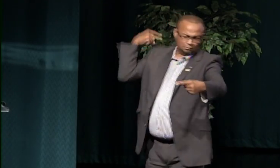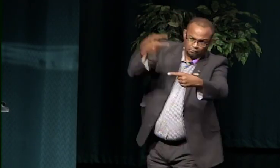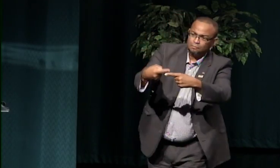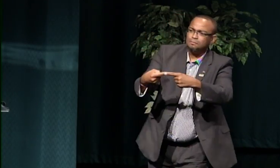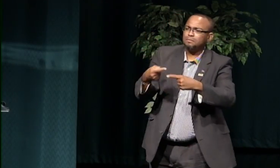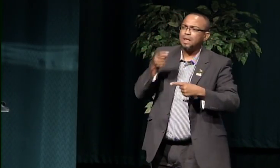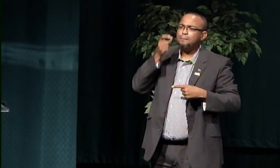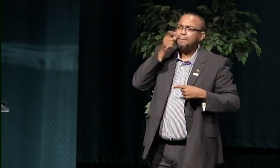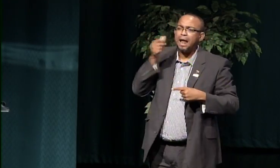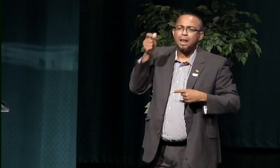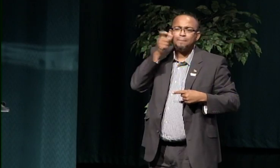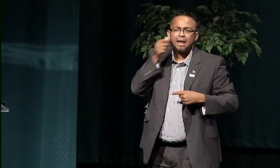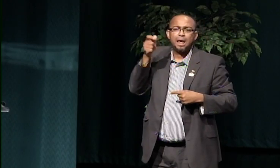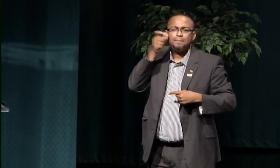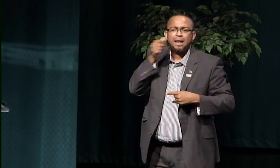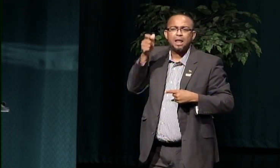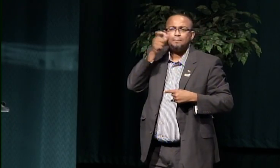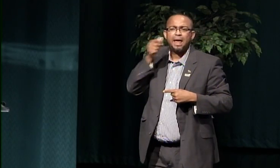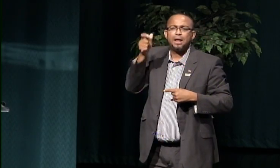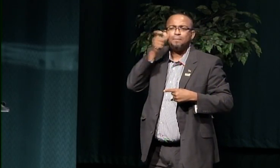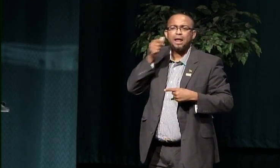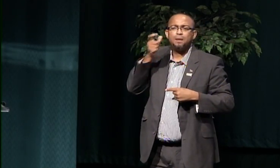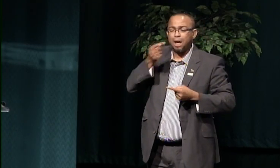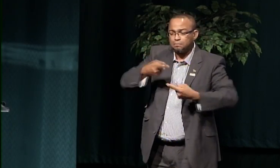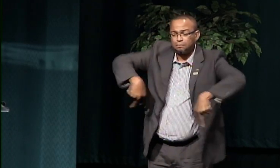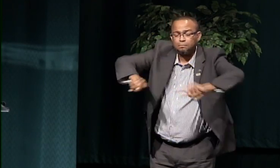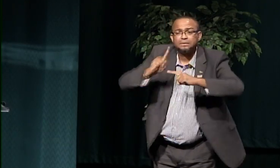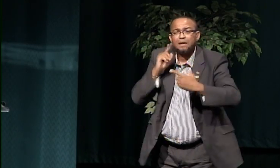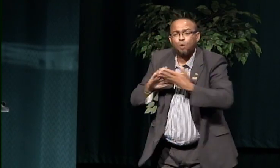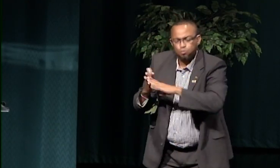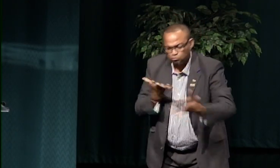From 1929 until 2007 we always had male deaf leaders